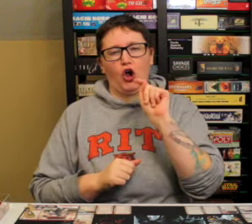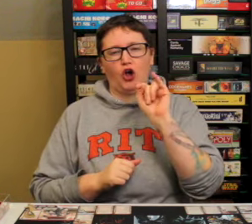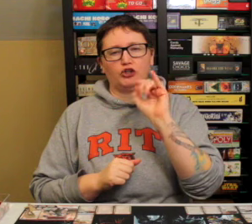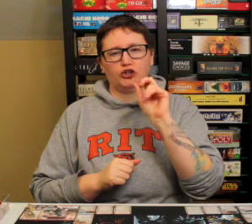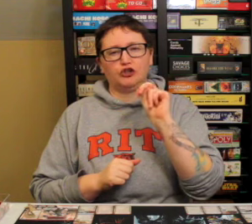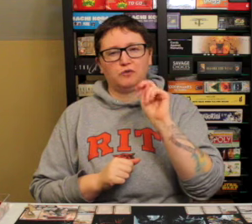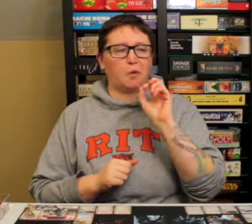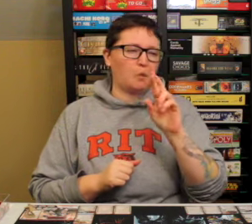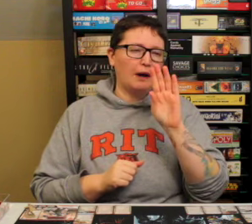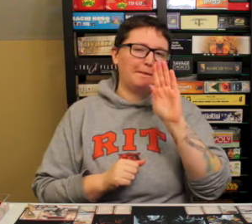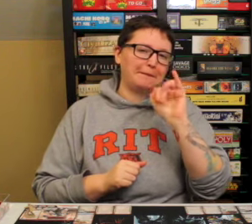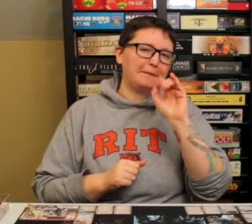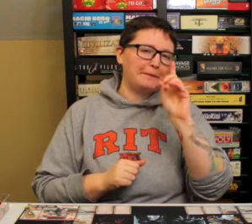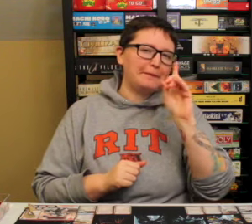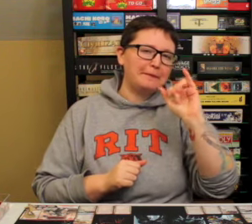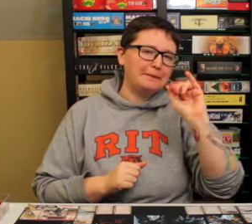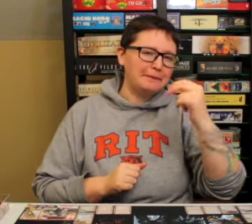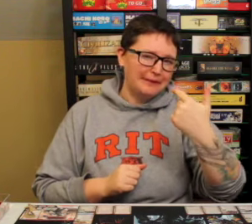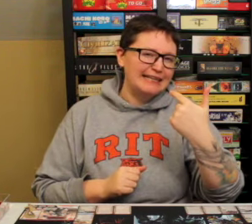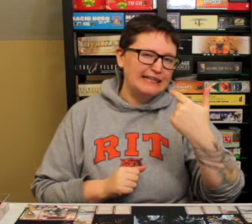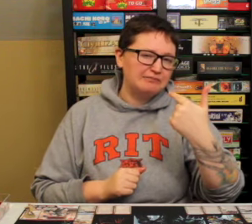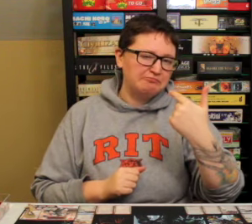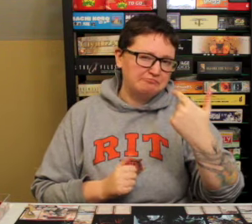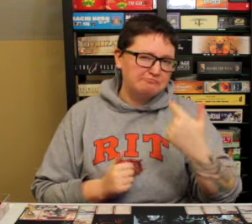So that's called auction or bidding.